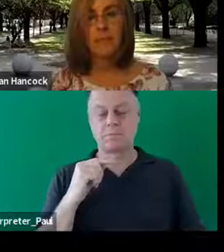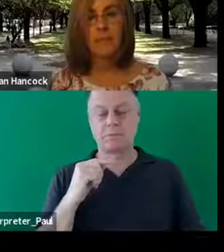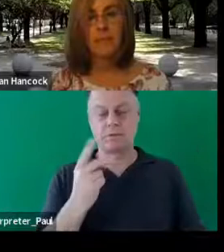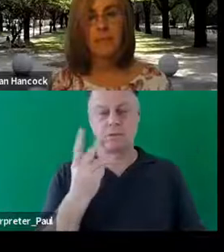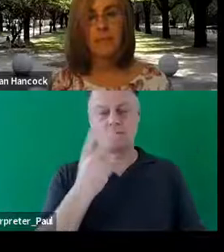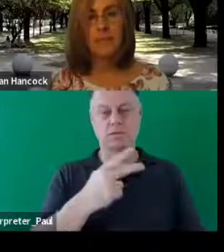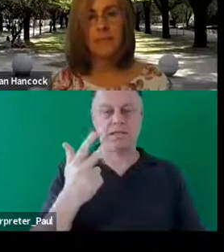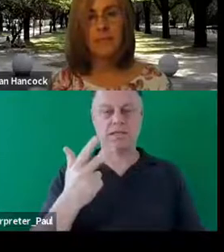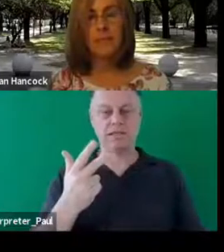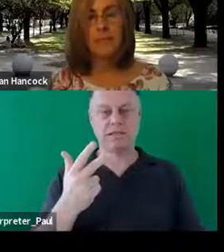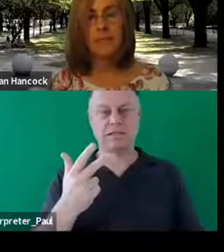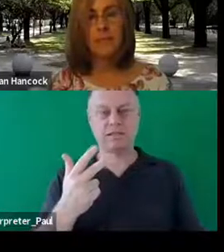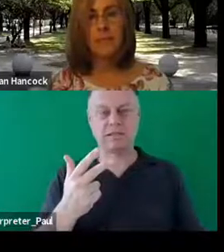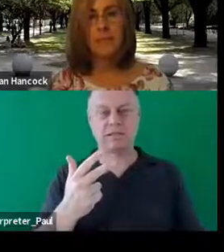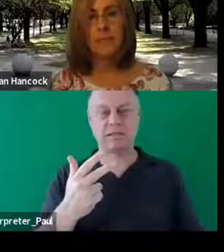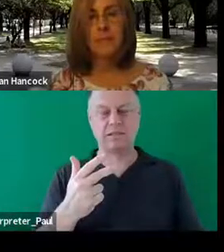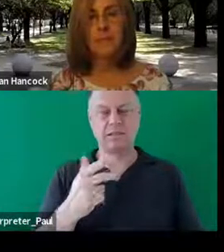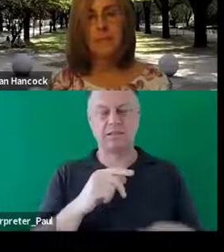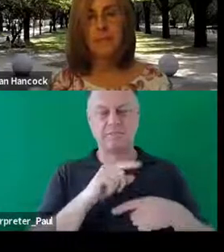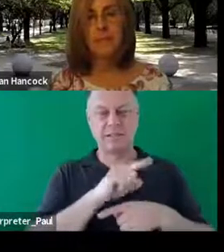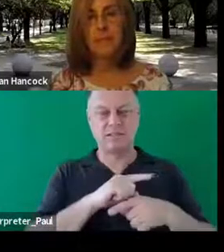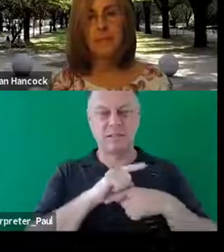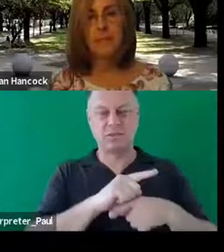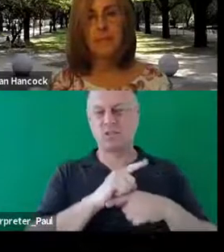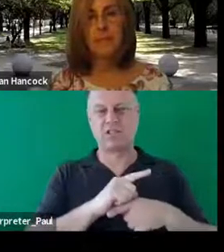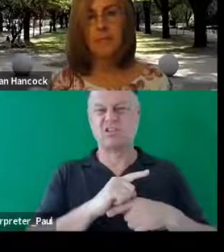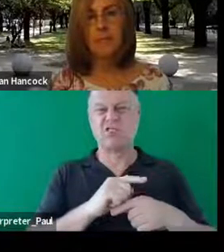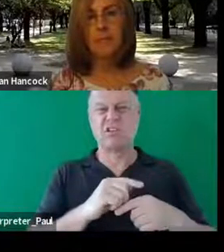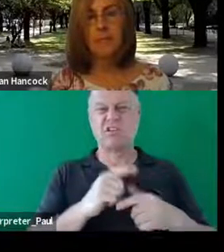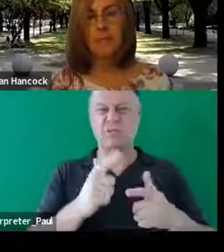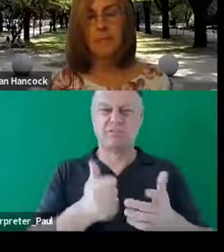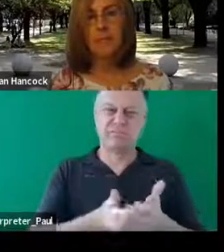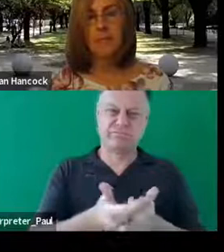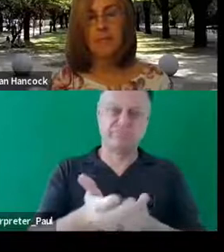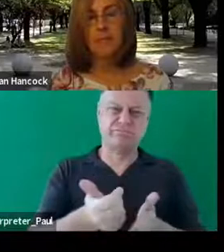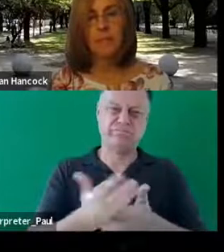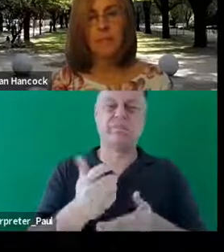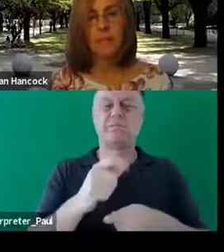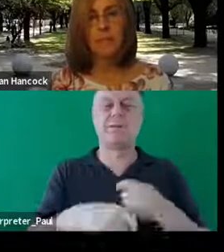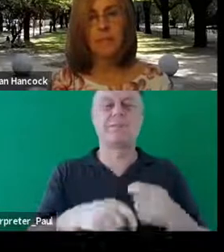as the program was growing and there was concern about the costs of this and being able to sustain